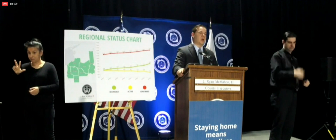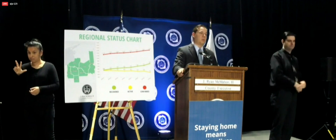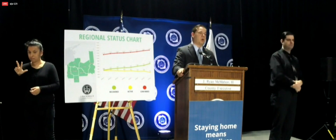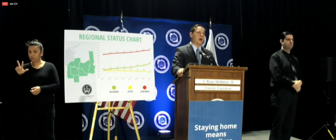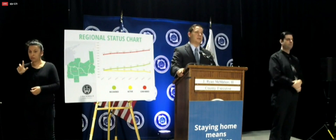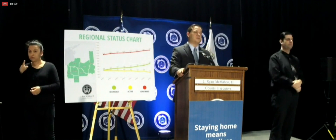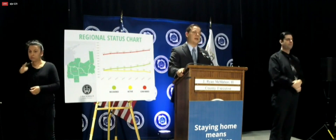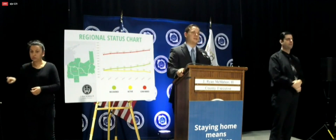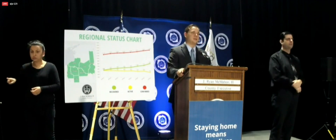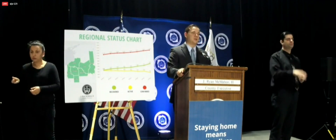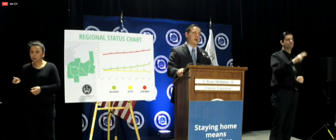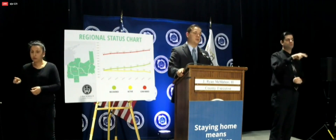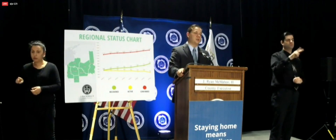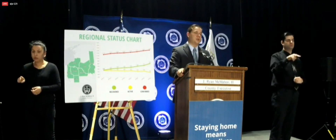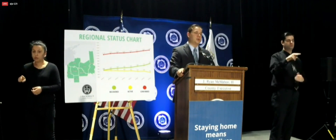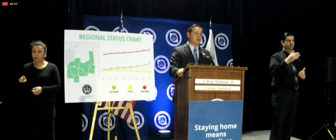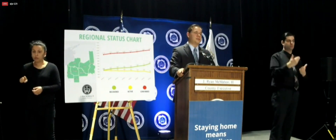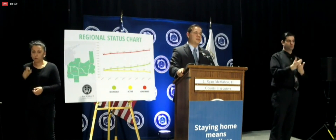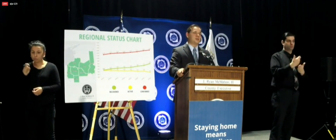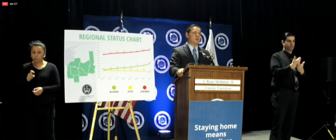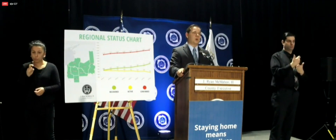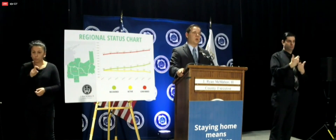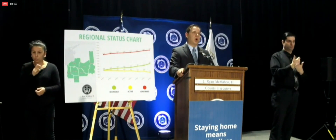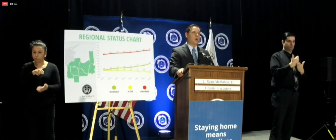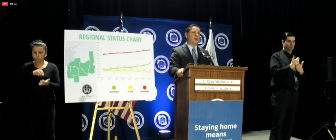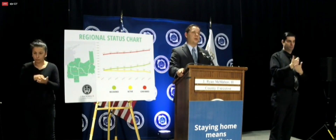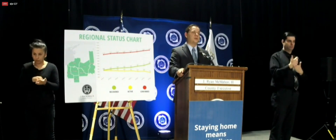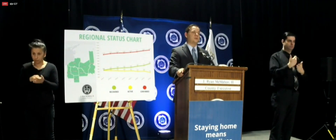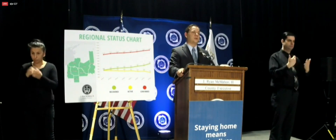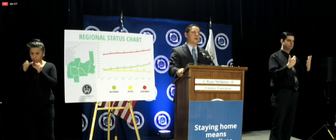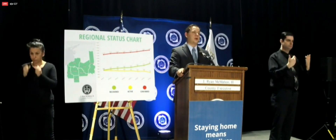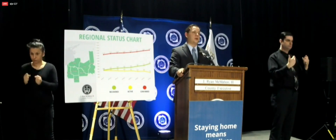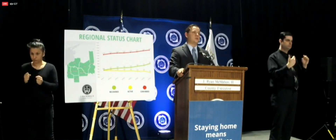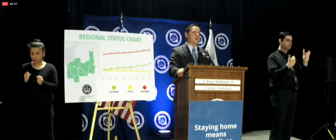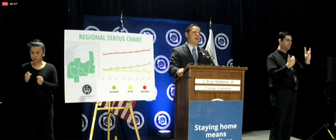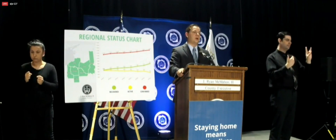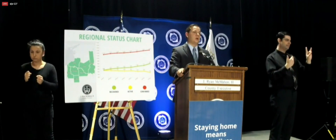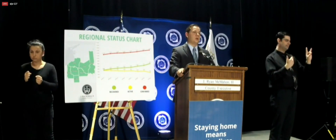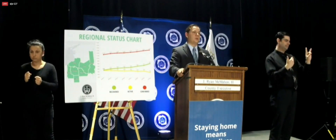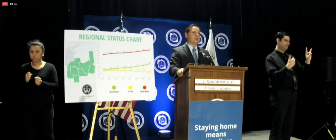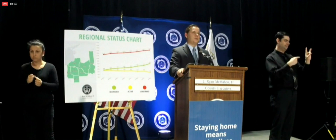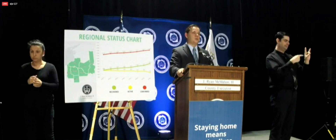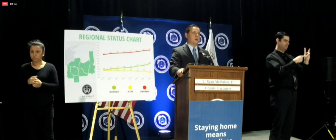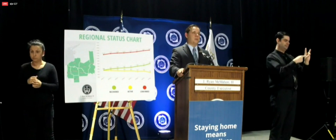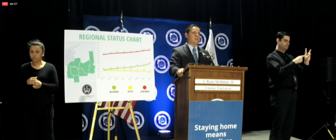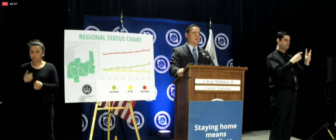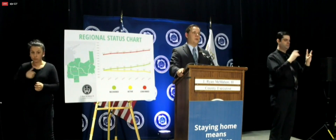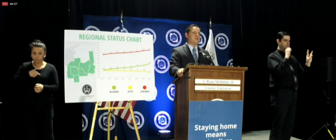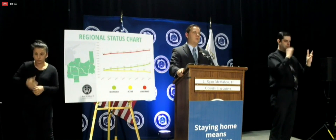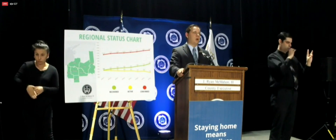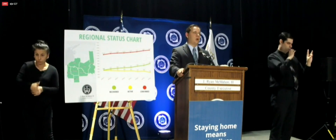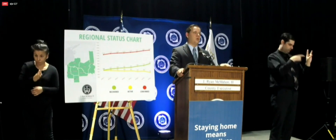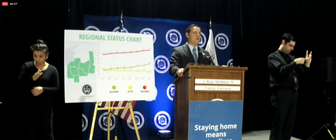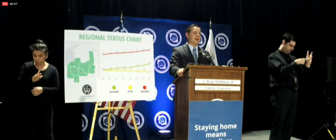8 OF OUR 22 CASES ARE AFFILIATED WITH SENIOR LIVING FACILITIES. OUR PRO-ACTIVE TESTING STRATEGY, ESSENTIALLY WE'RE GOING INTO